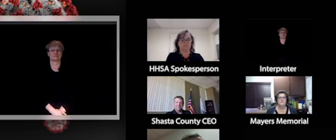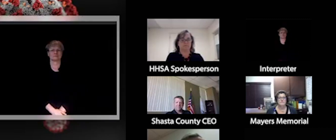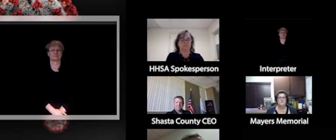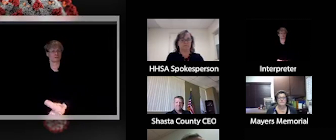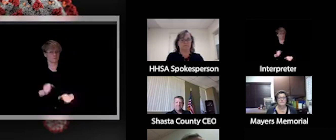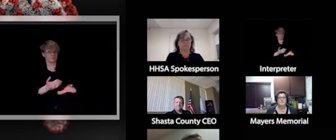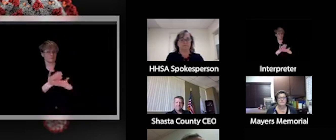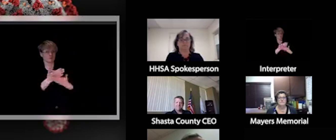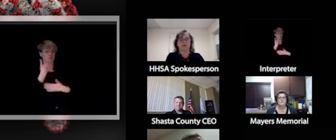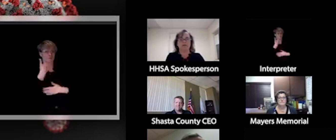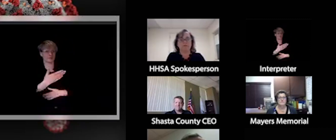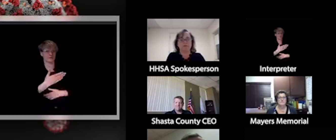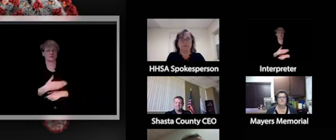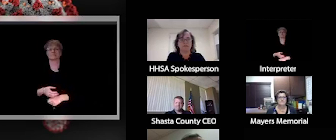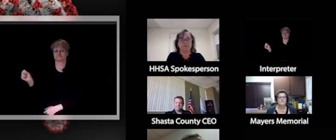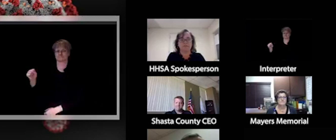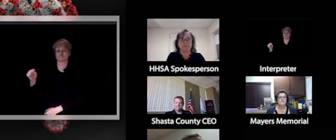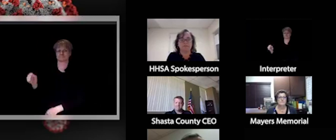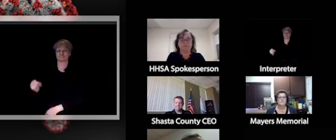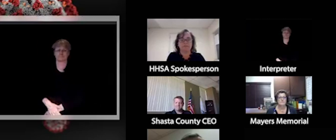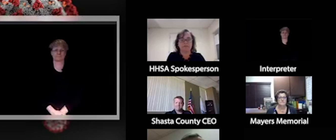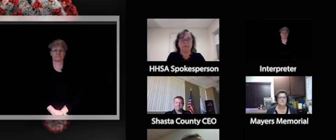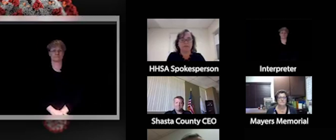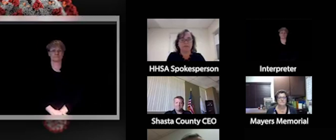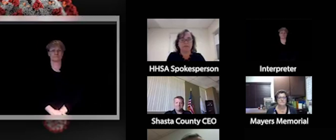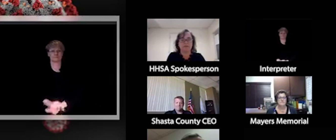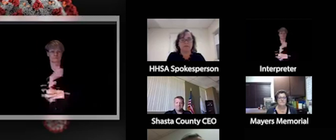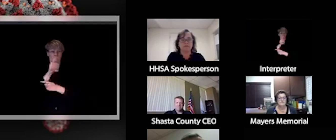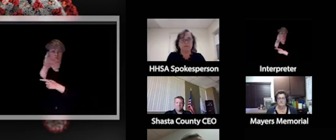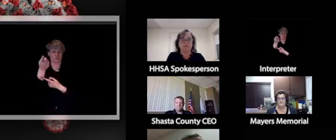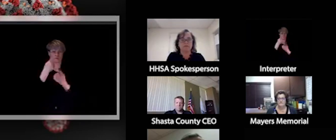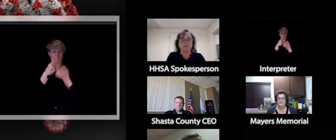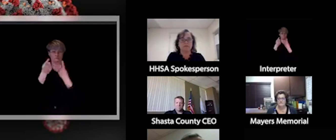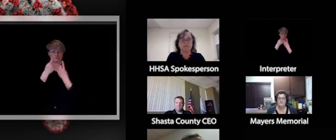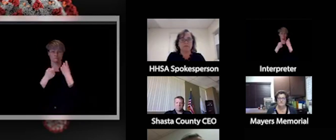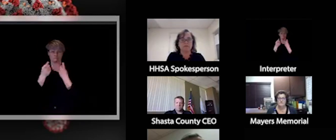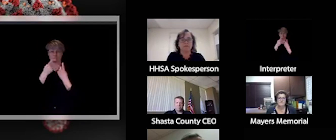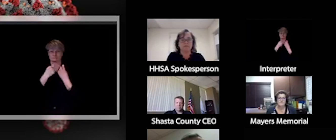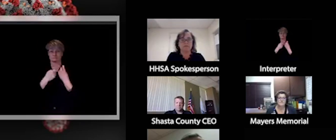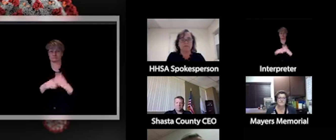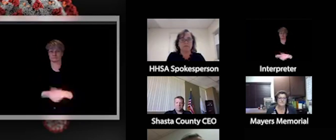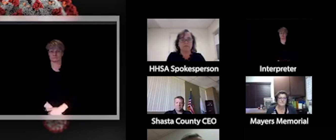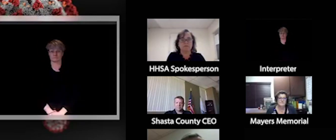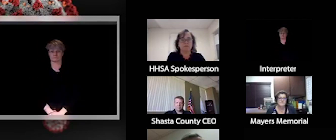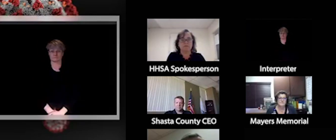Alright, other questions?